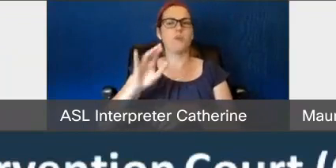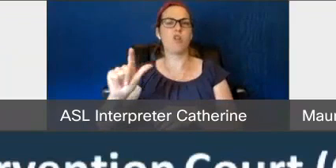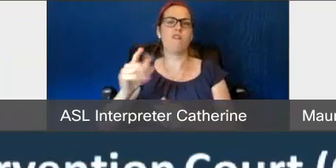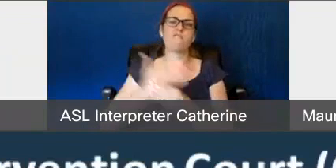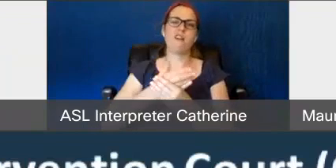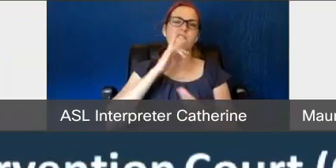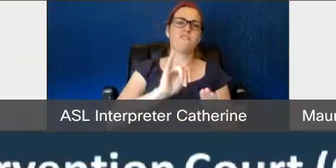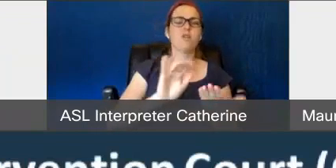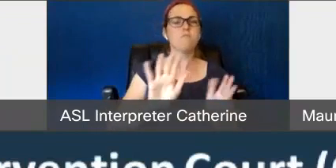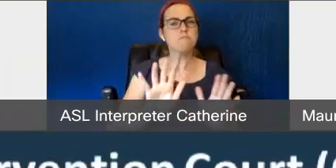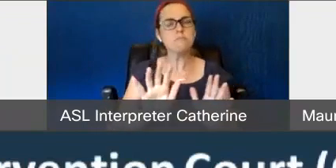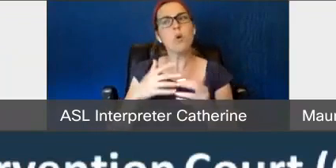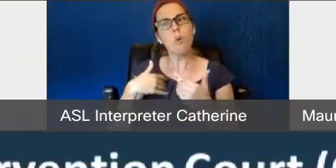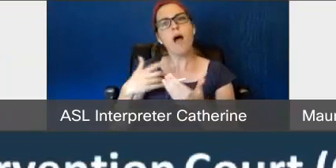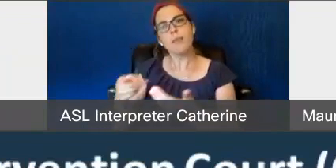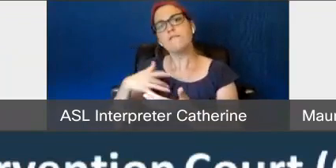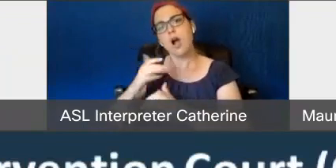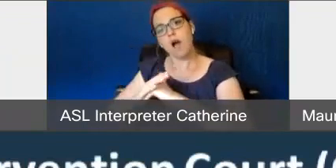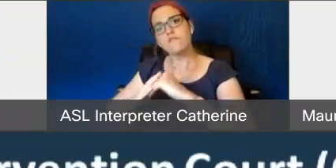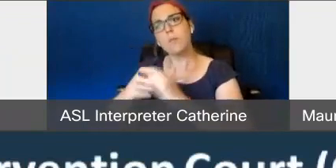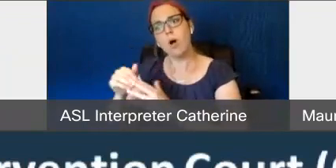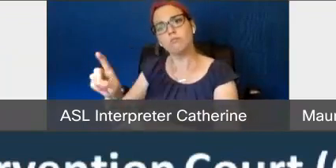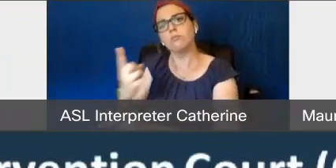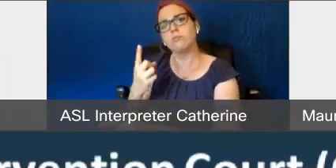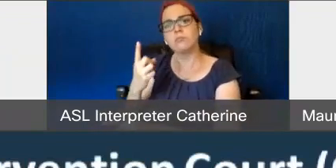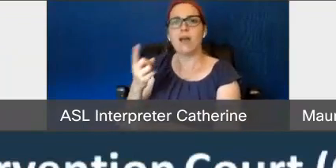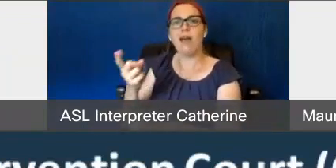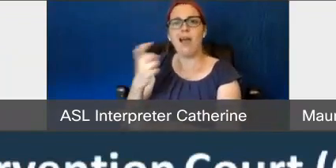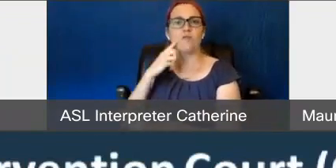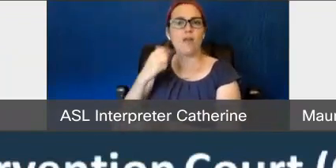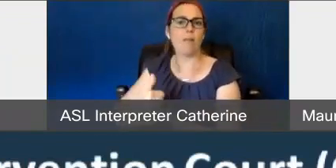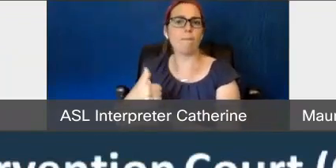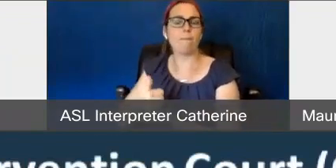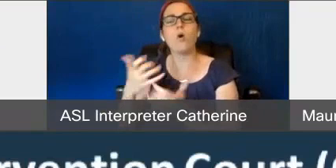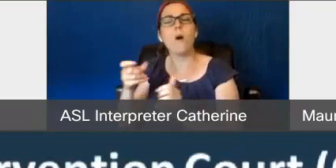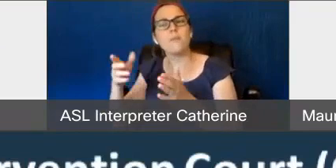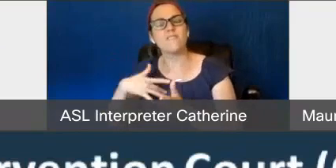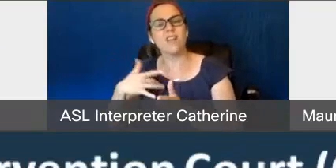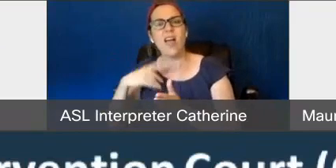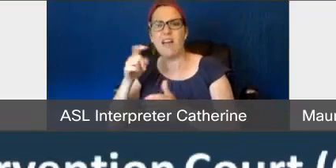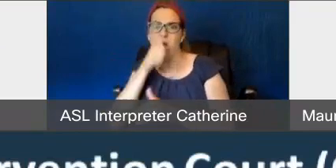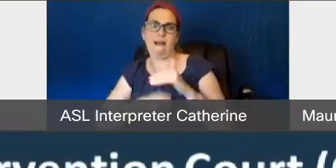that they need help and they need assistance and they won't be trying to hide something from me. We link with ancillary services,